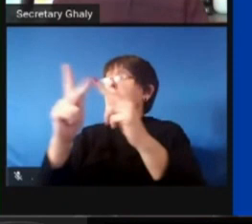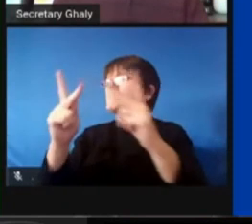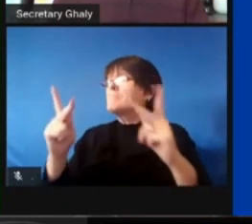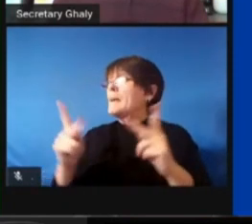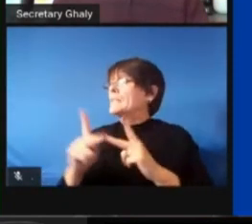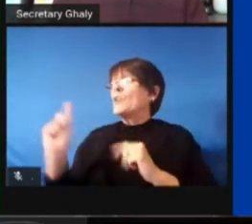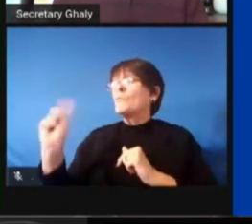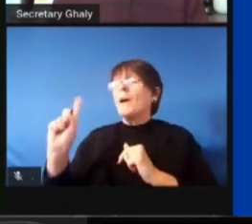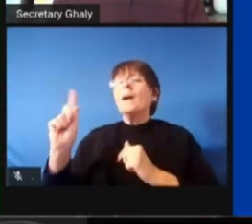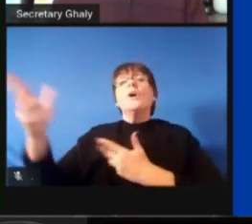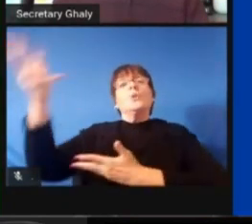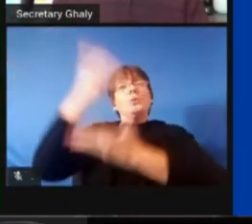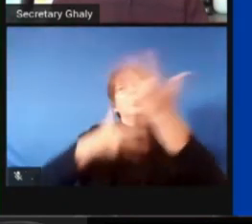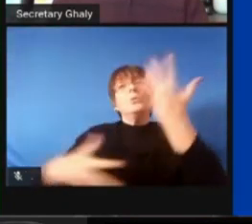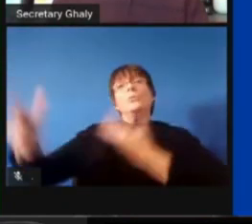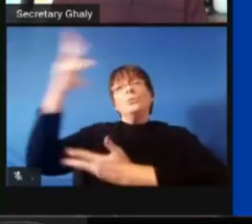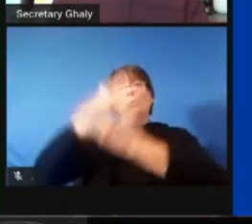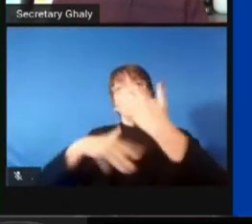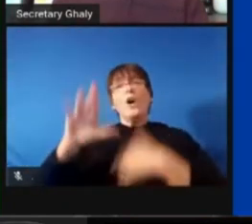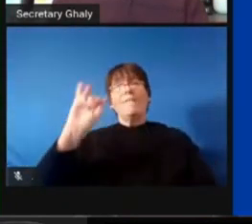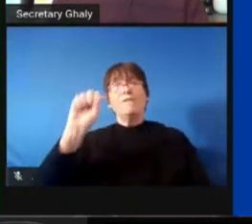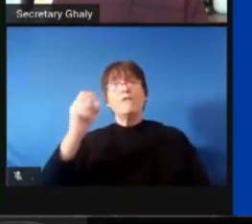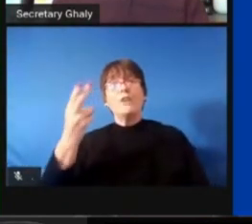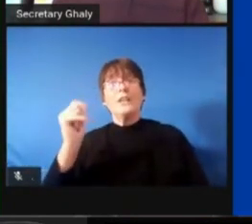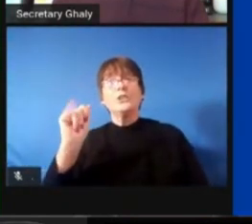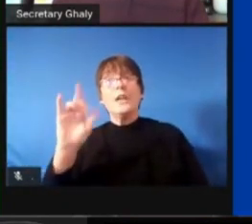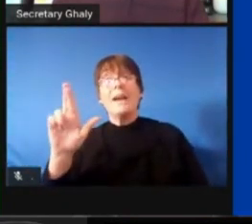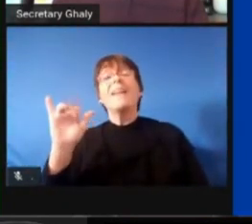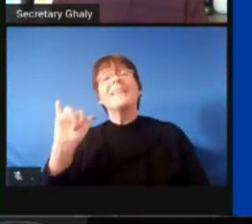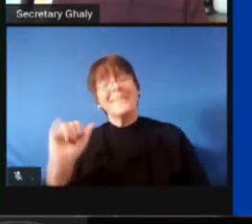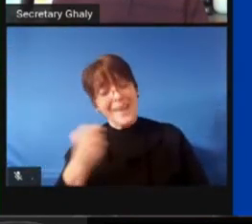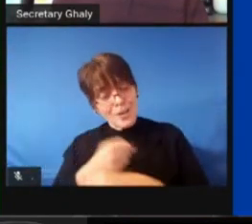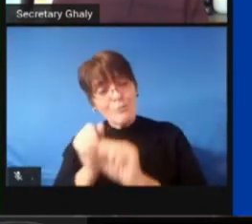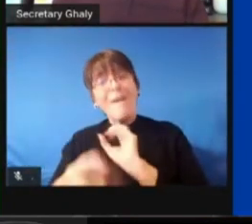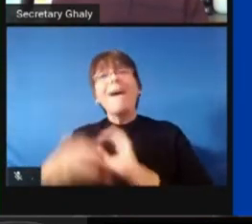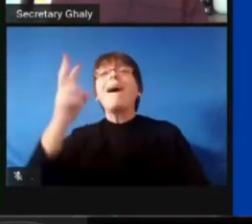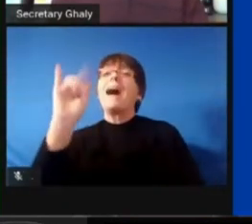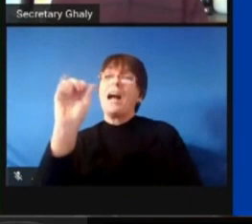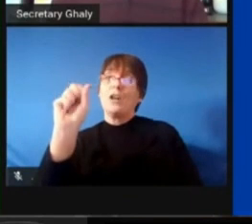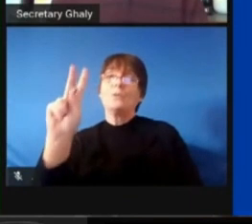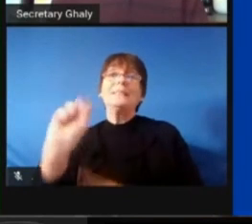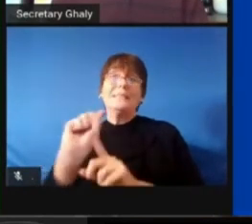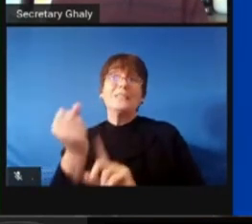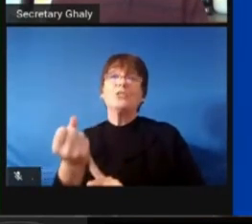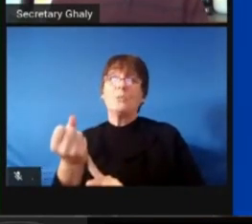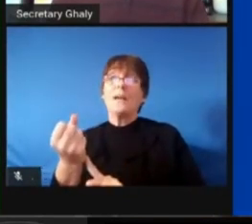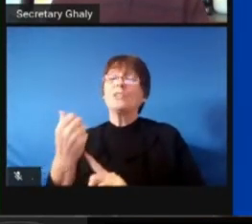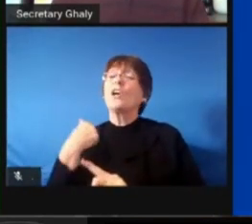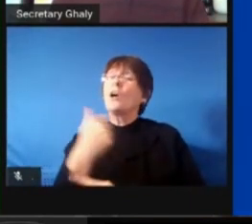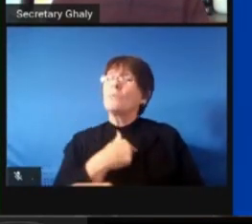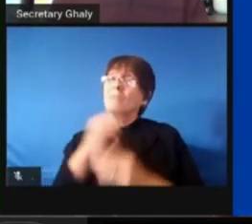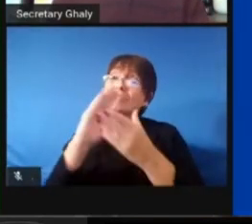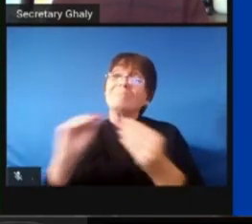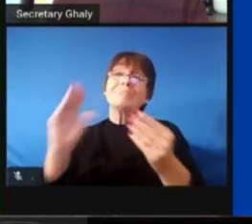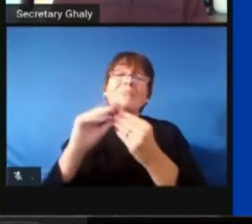RISK. AND ACTIVITIES THAT DO NOT ALLOW IN SPACES THAT DO NOT ALLOW